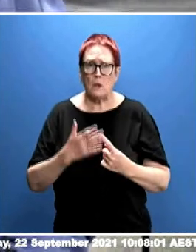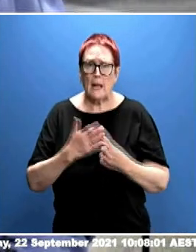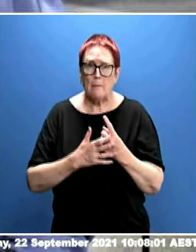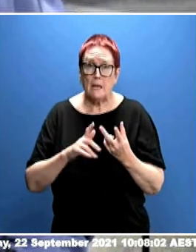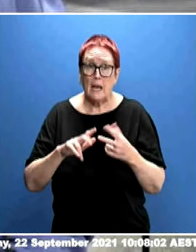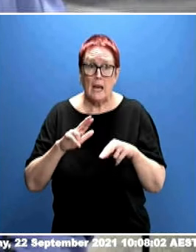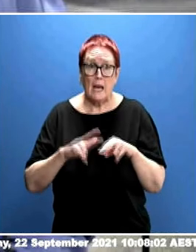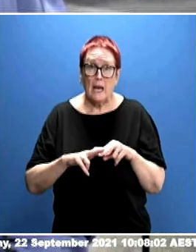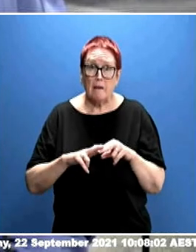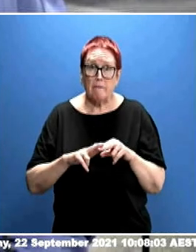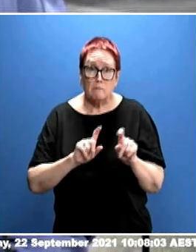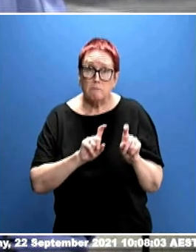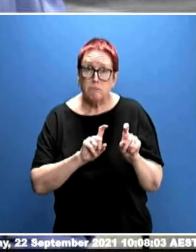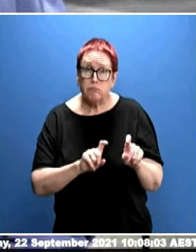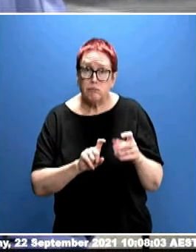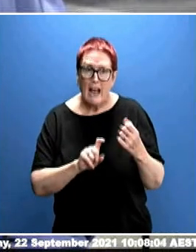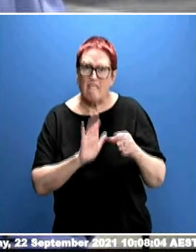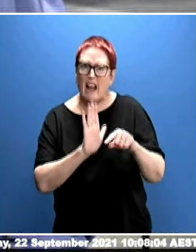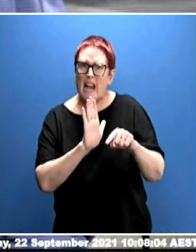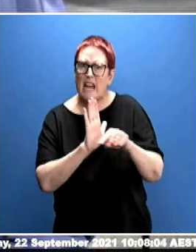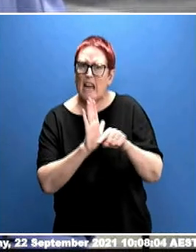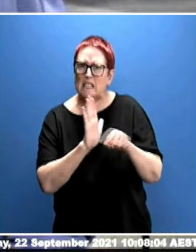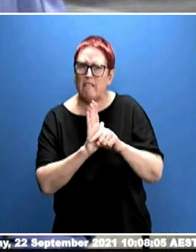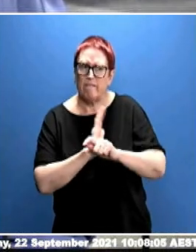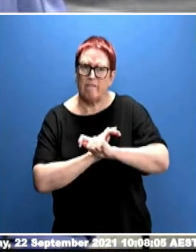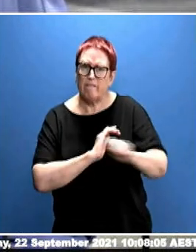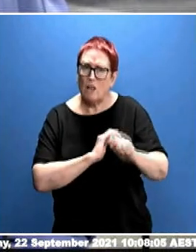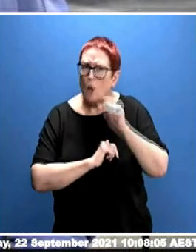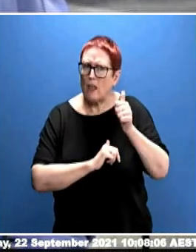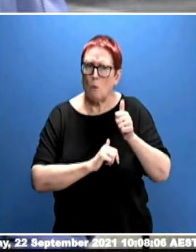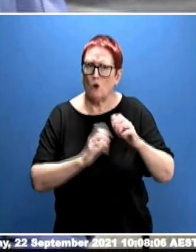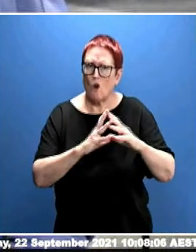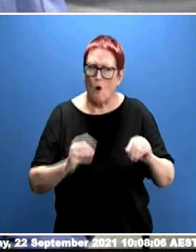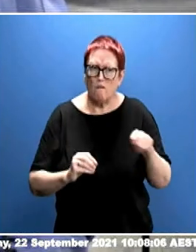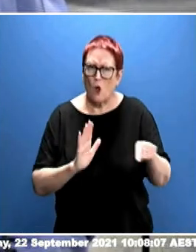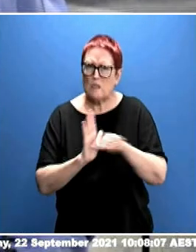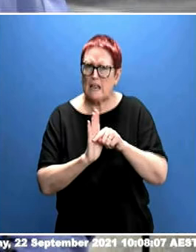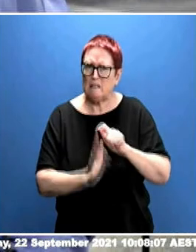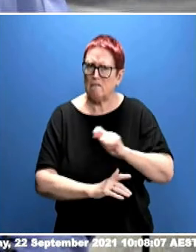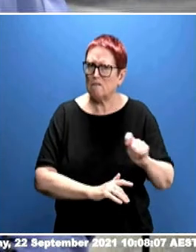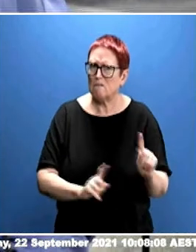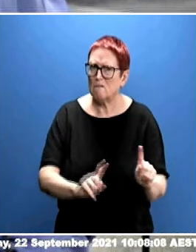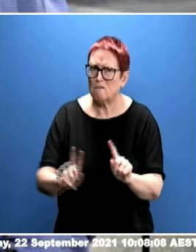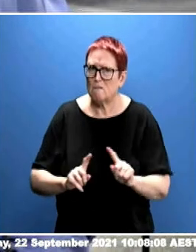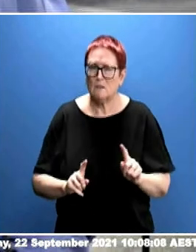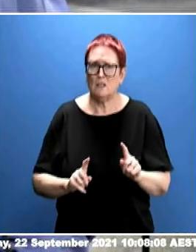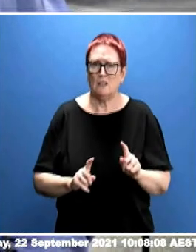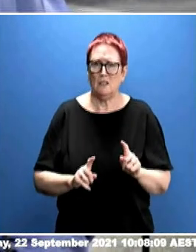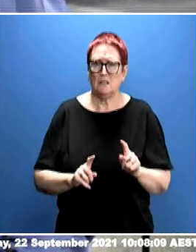if those notices remain in place. They're not going to be withdrawn, so it places everyone in somewhat